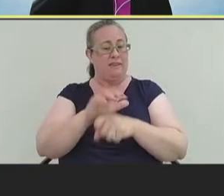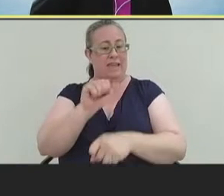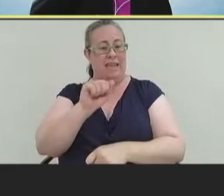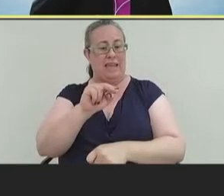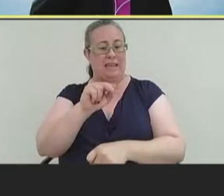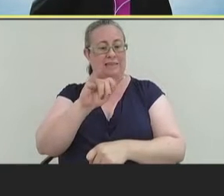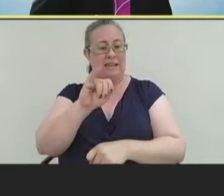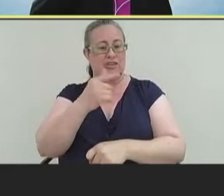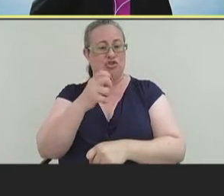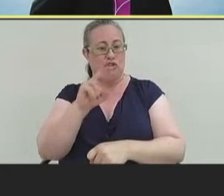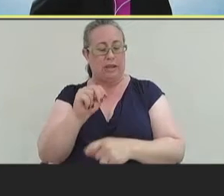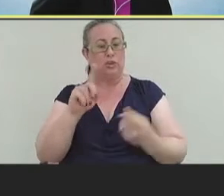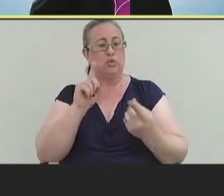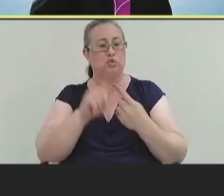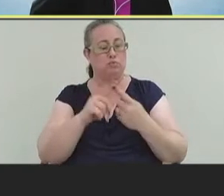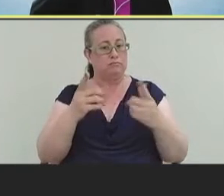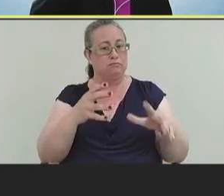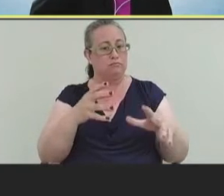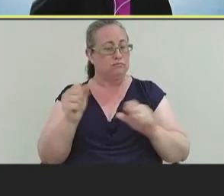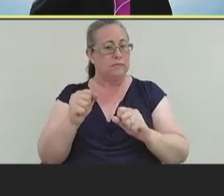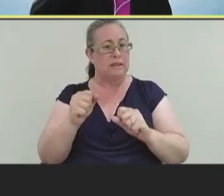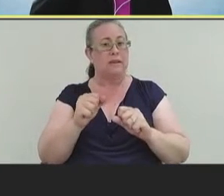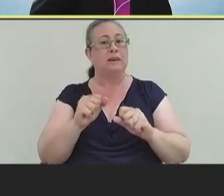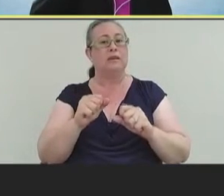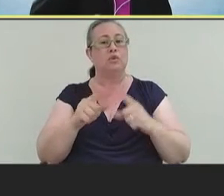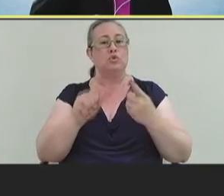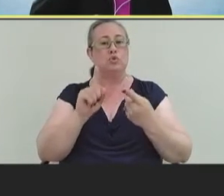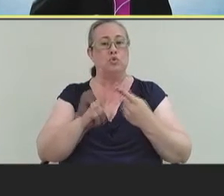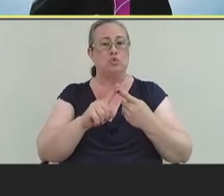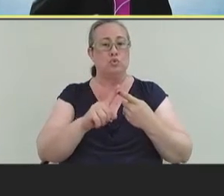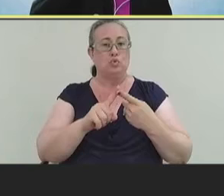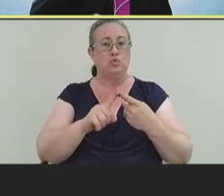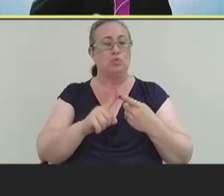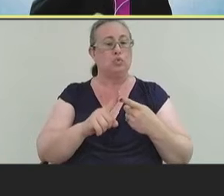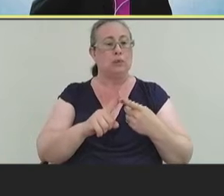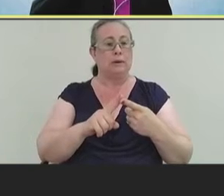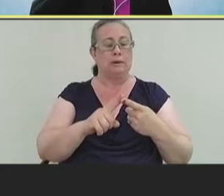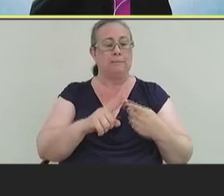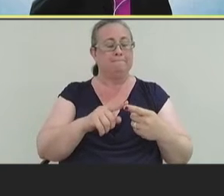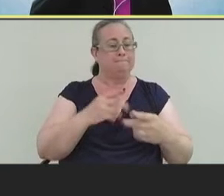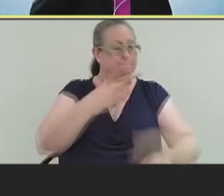formulate and deploy vaccine to vaccinate the highest priority population groups in the U.S.